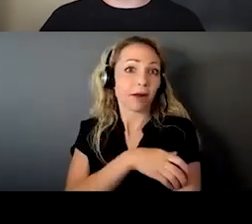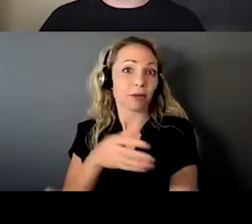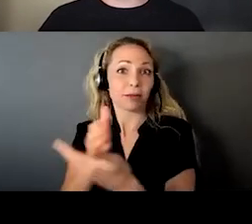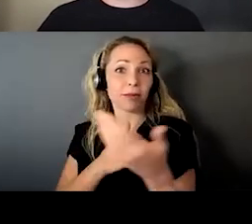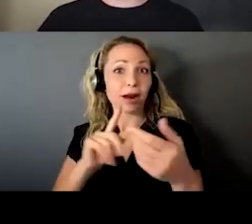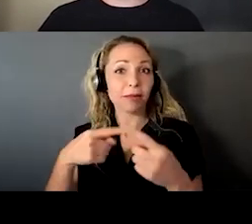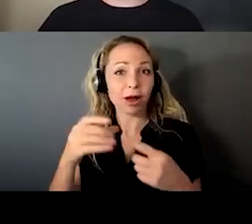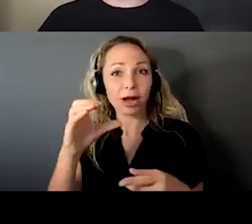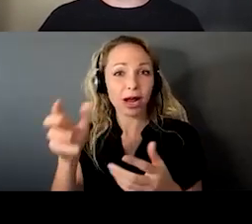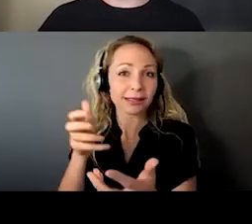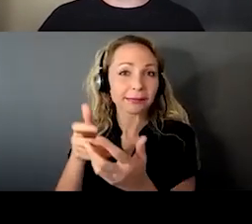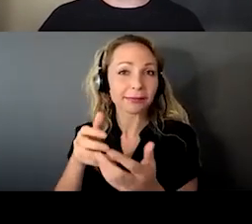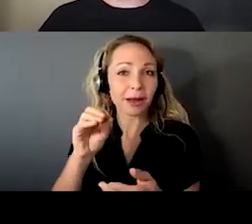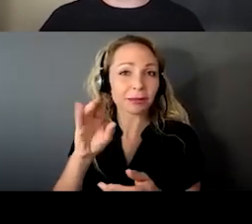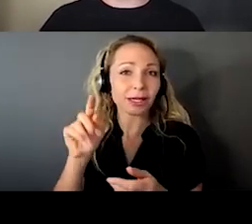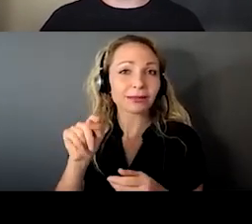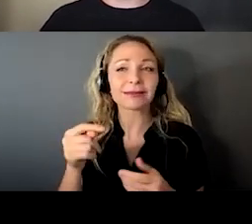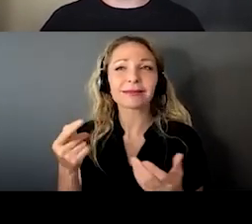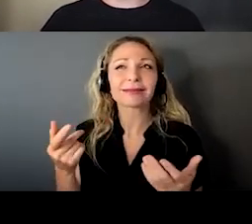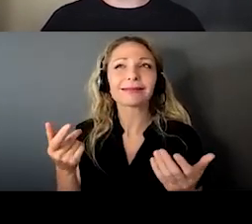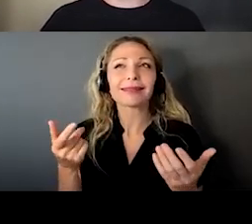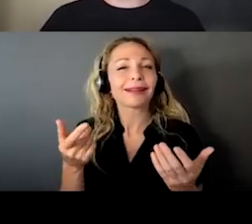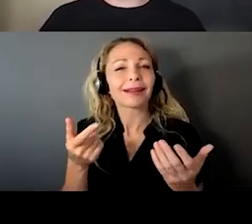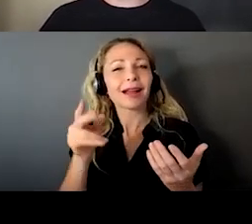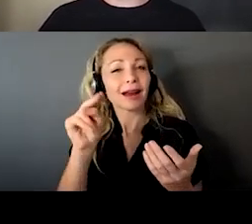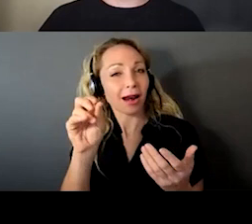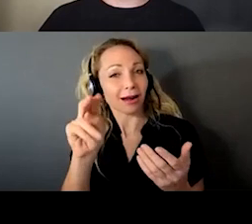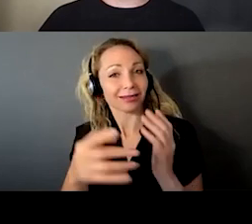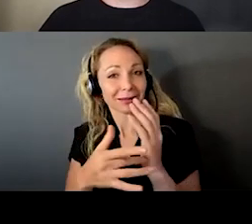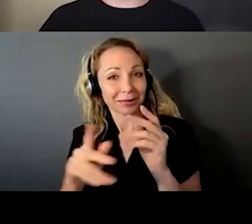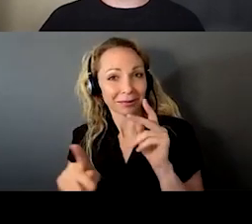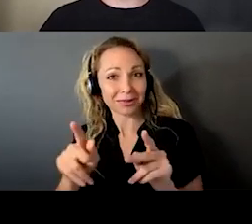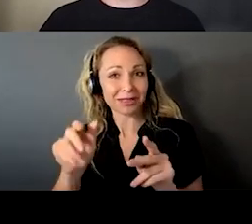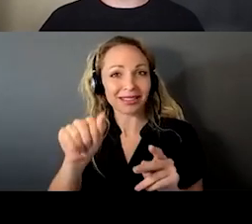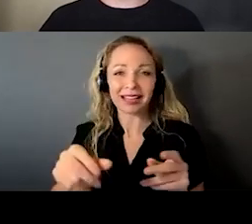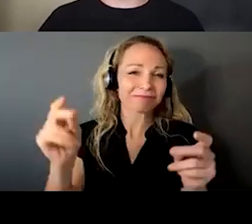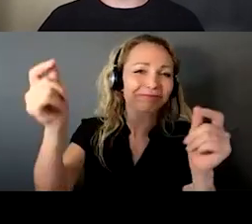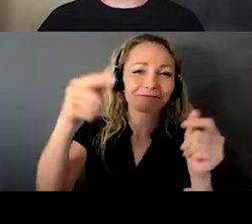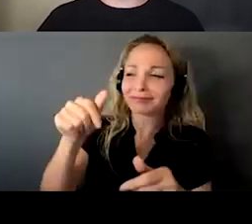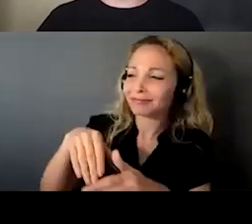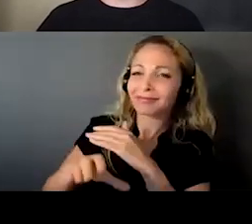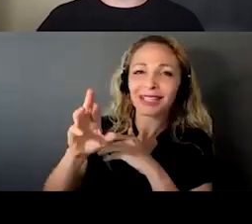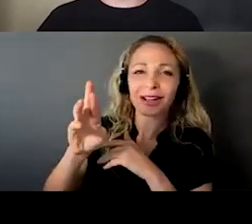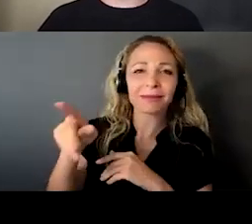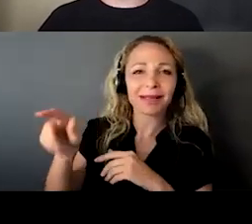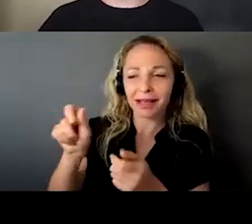NONTECHNICAL FOLKS CAN HELP INTO THE CRM. MAKE THEIR MODIFICATIONS.